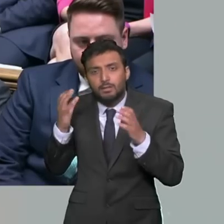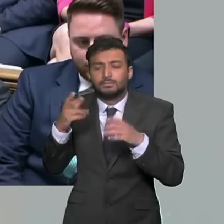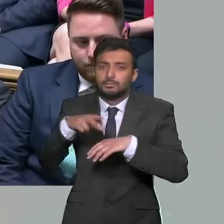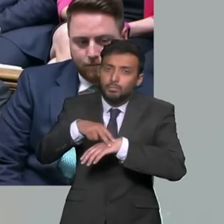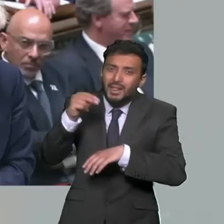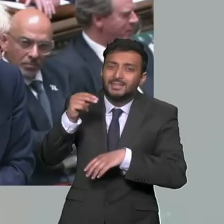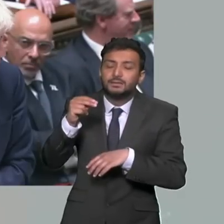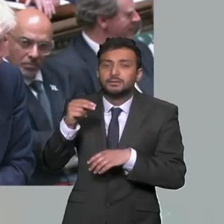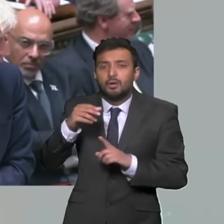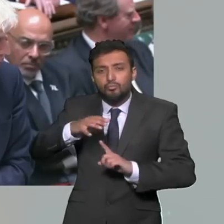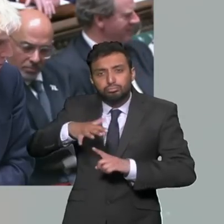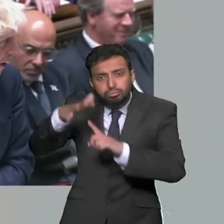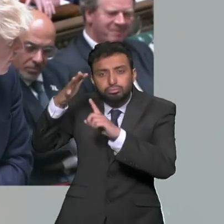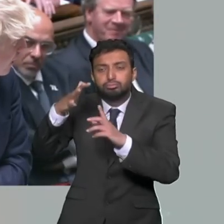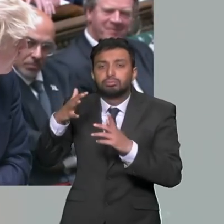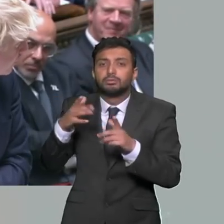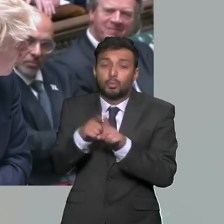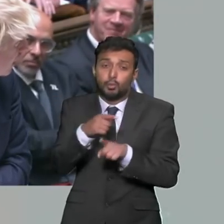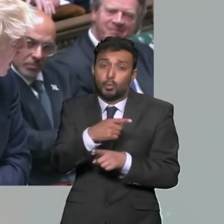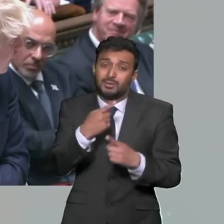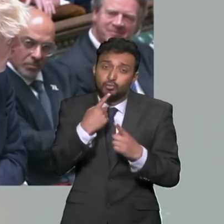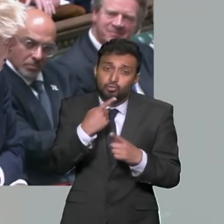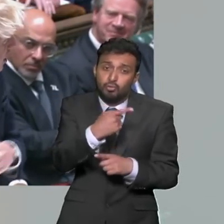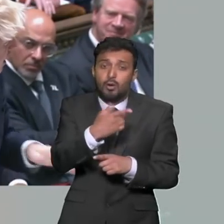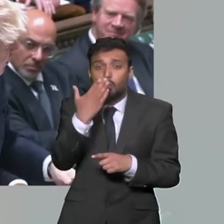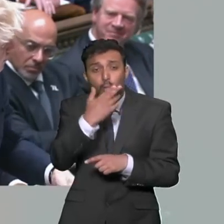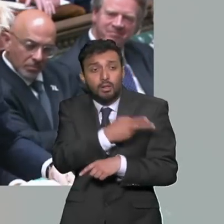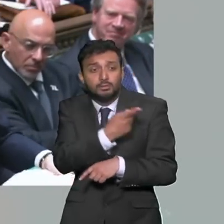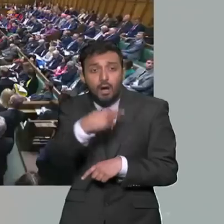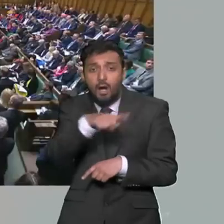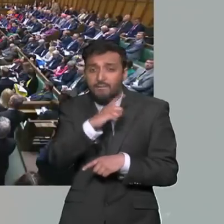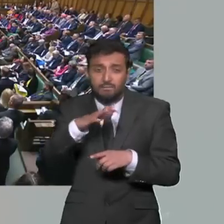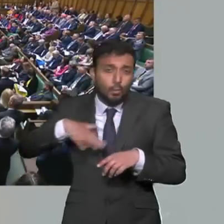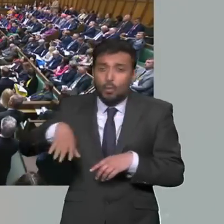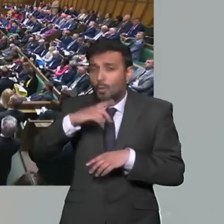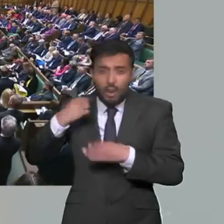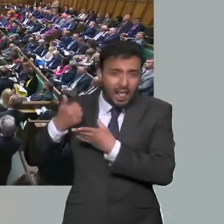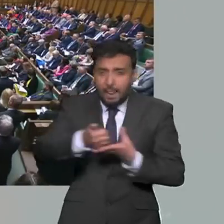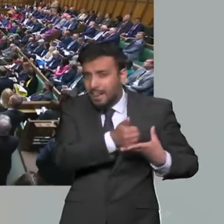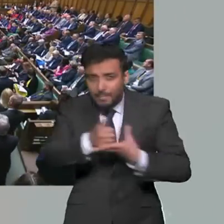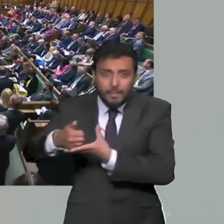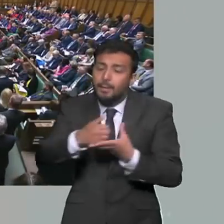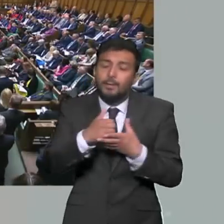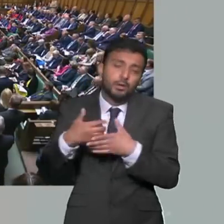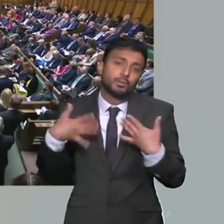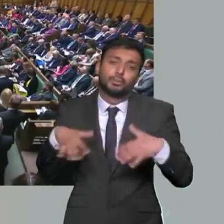course, the teachers and staff at the school, who did so much to help.